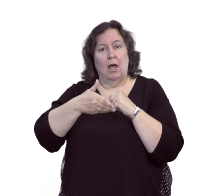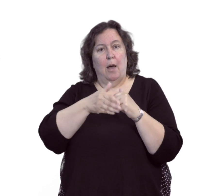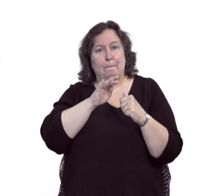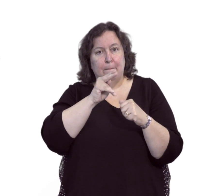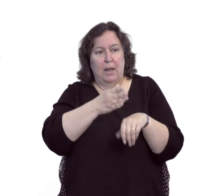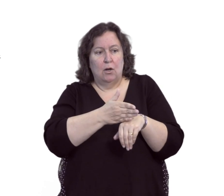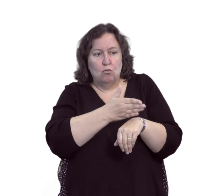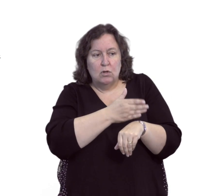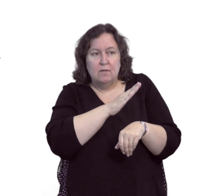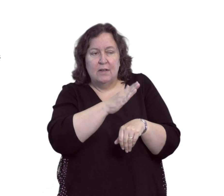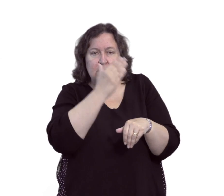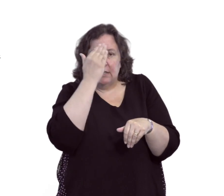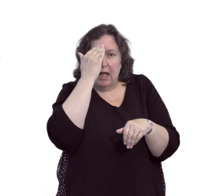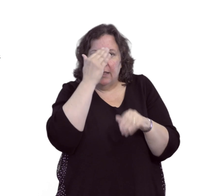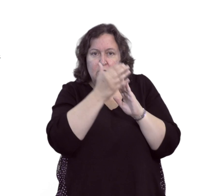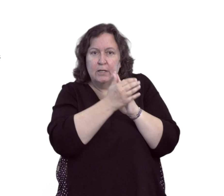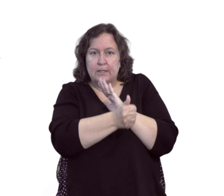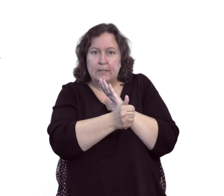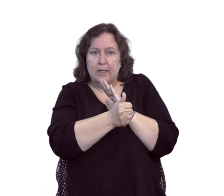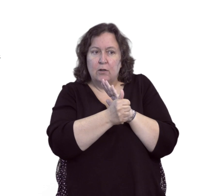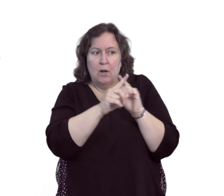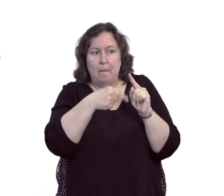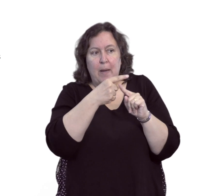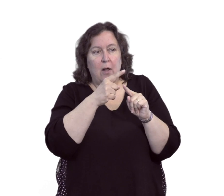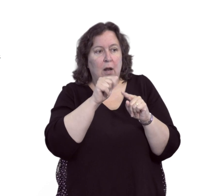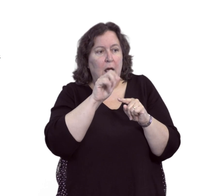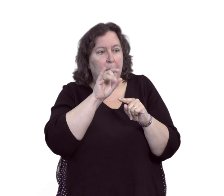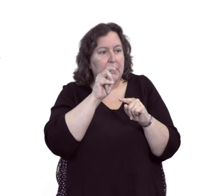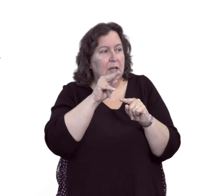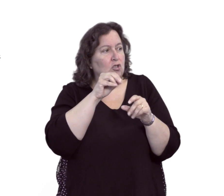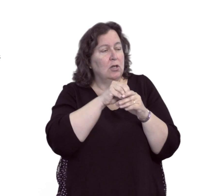for Ben increasing his knowledge and skill related to accommodations in the dorm,